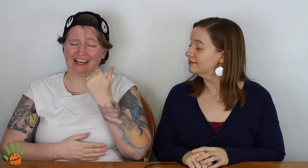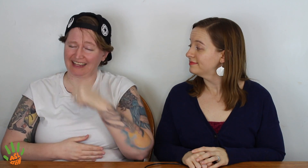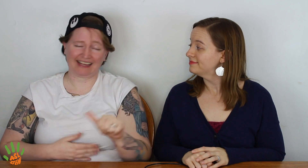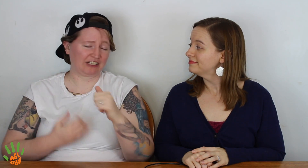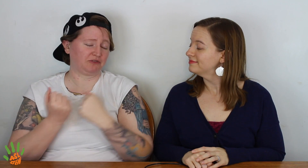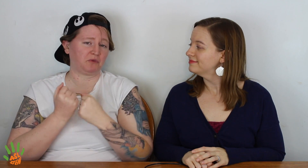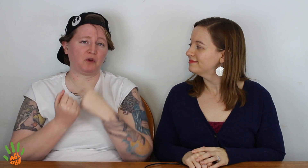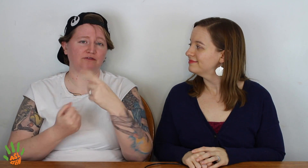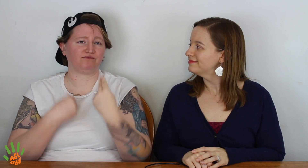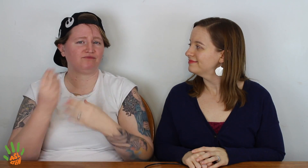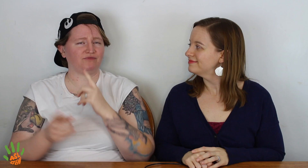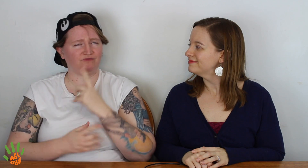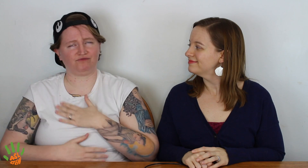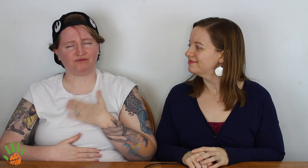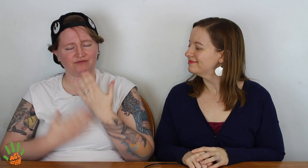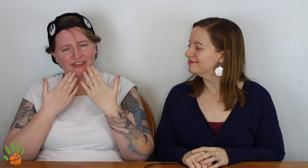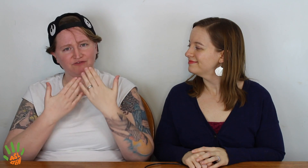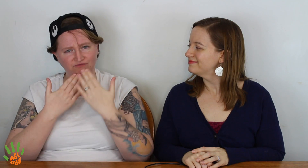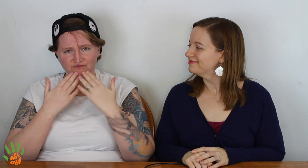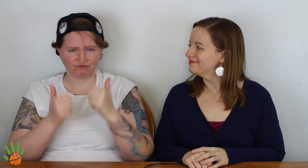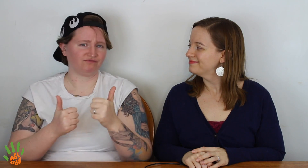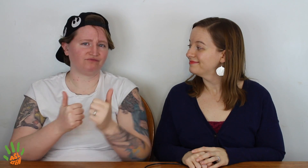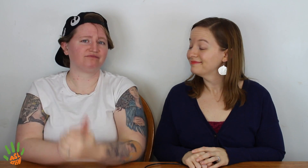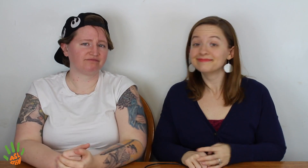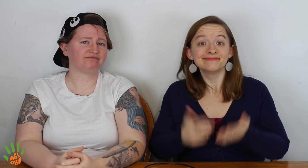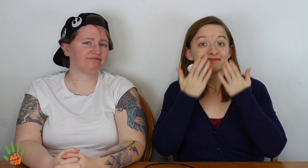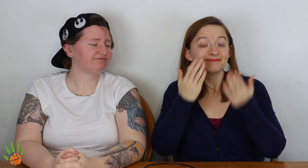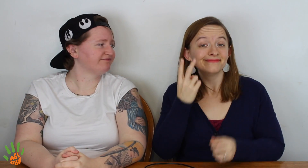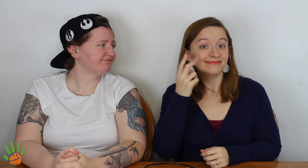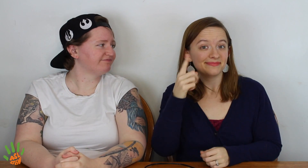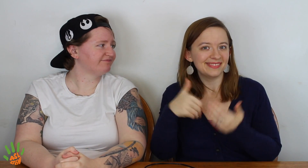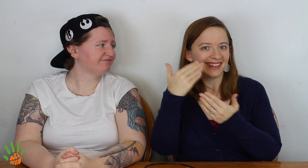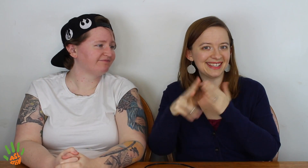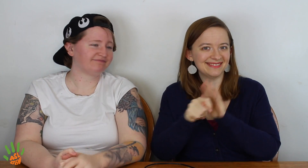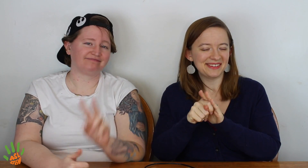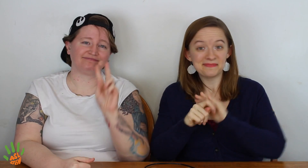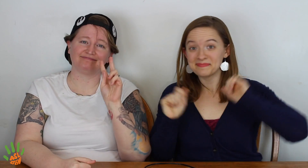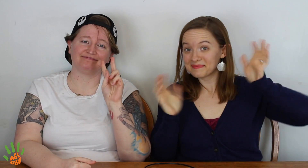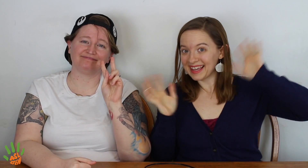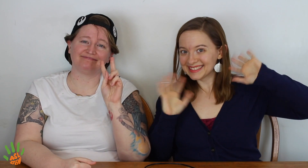We always appreciate any support that you give us. We appreciate it. Thank you. Thank you, see you in the next video. Bye!